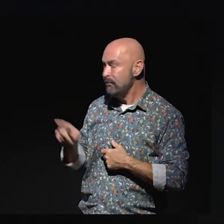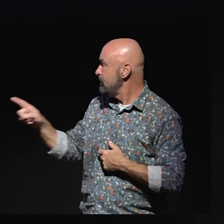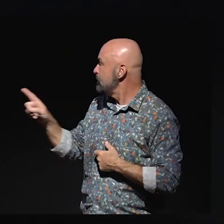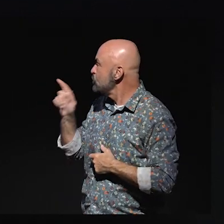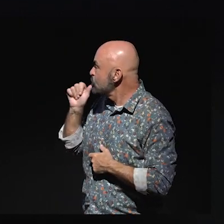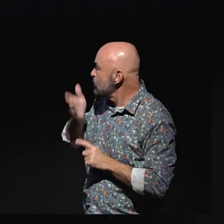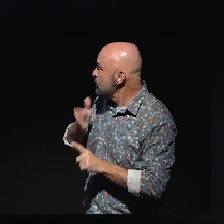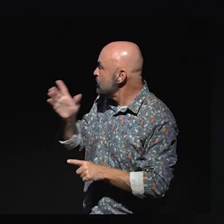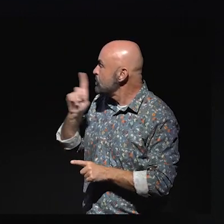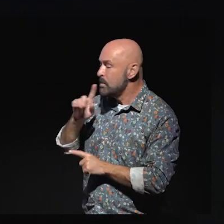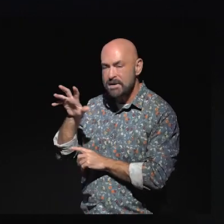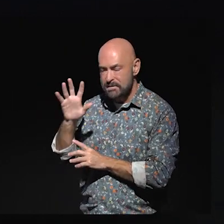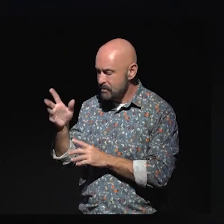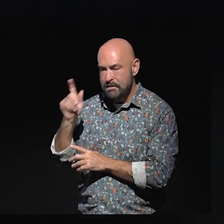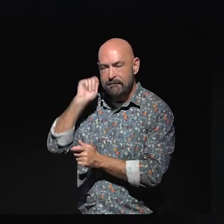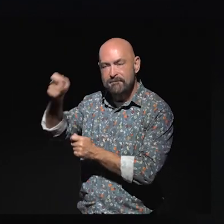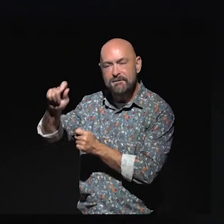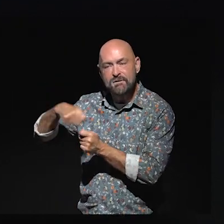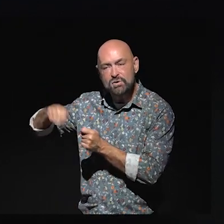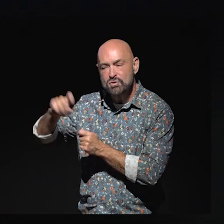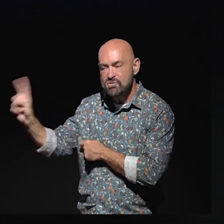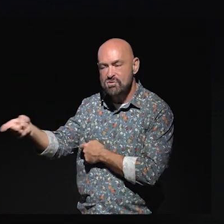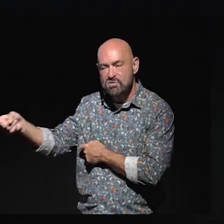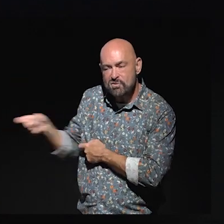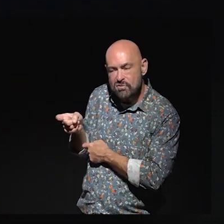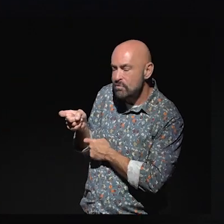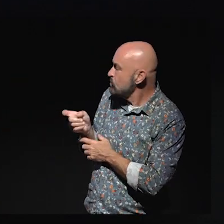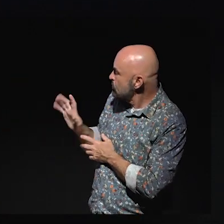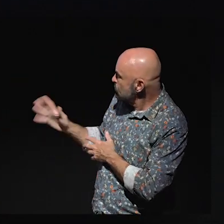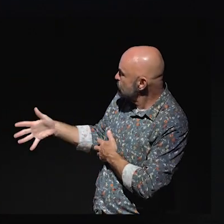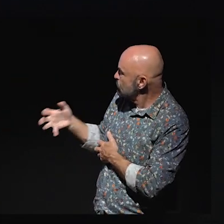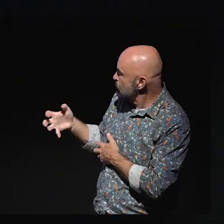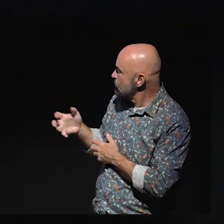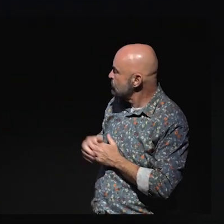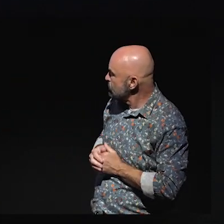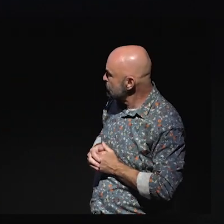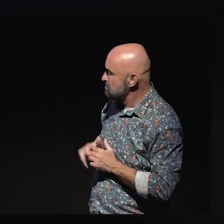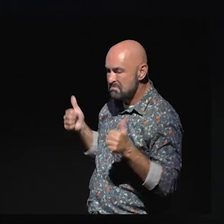is like a fishhook around him. She's got him,